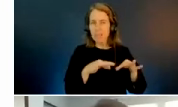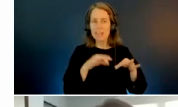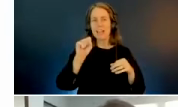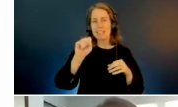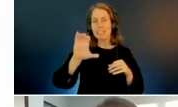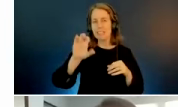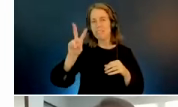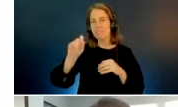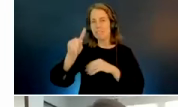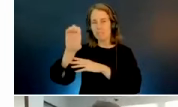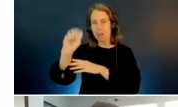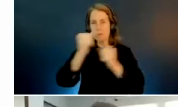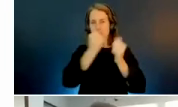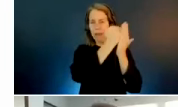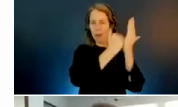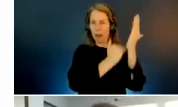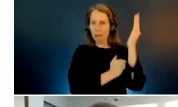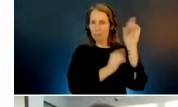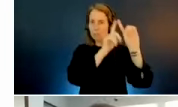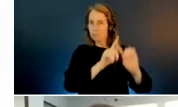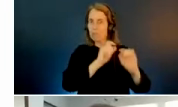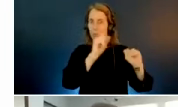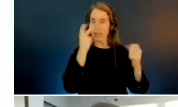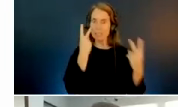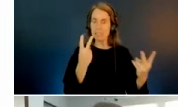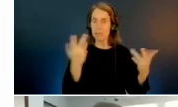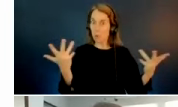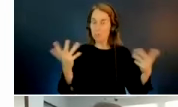it is pretty comprehensive you can do a lot of things where is my polling place so about midway